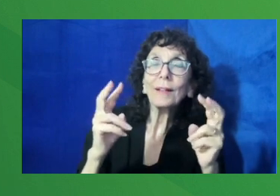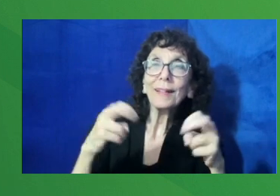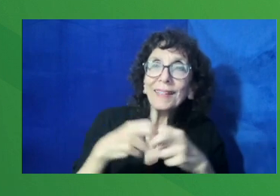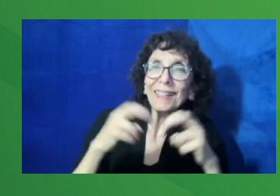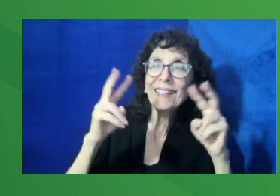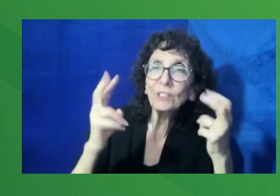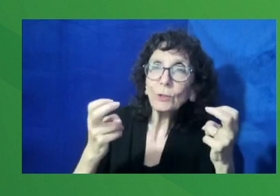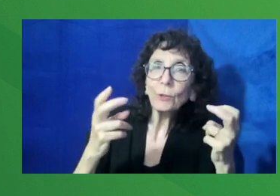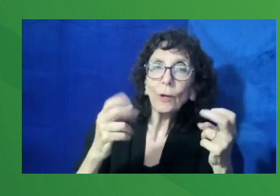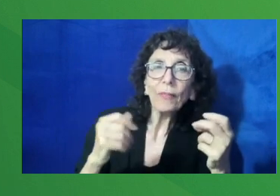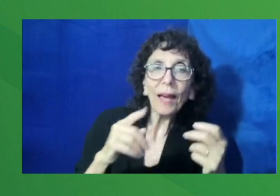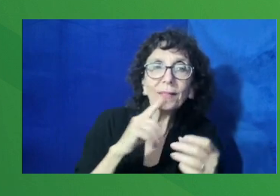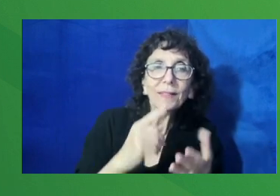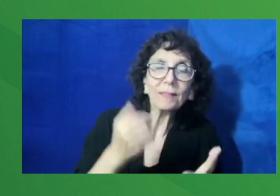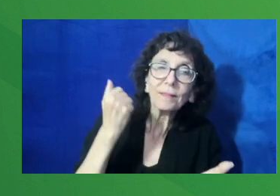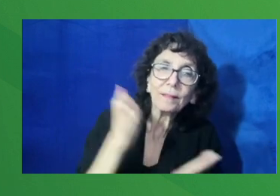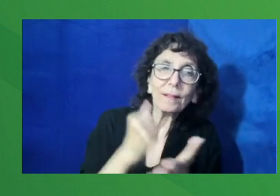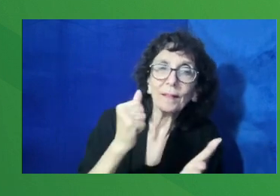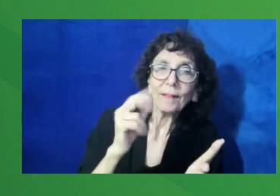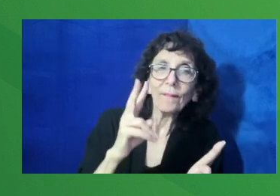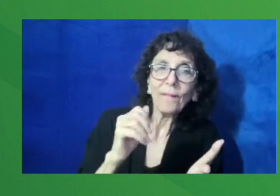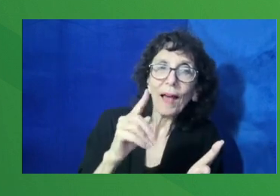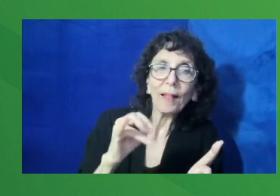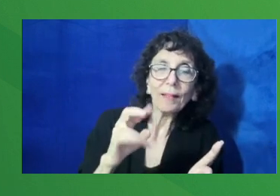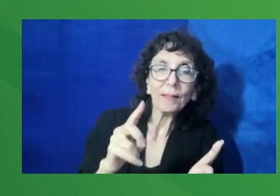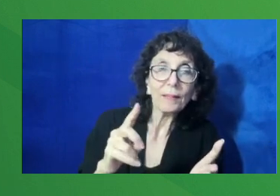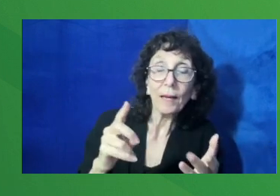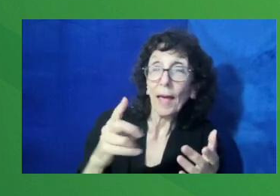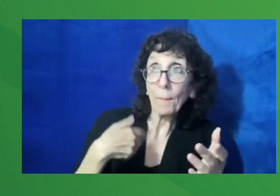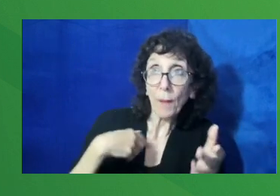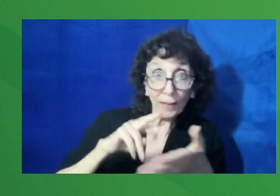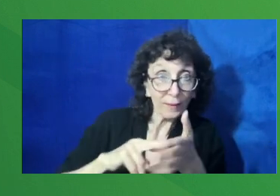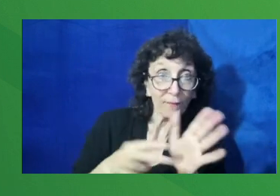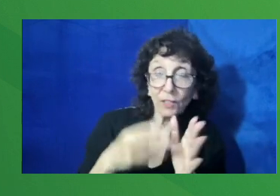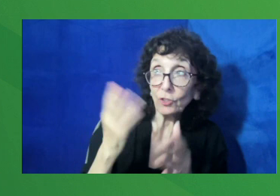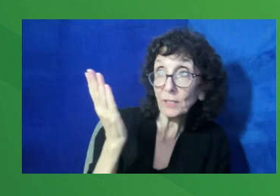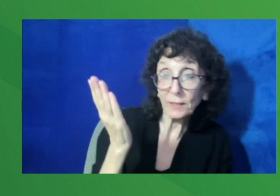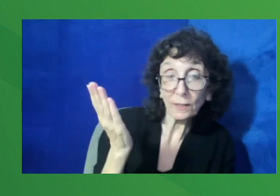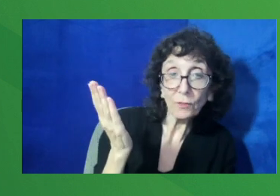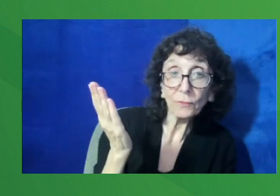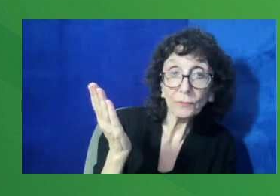let you know how I'm understanding a social issue - a question in which well-informed